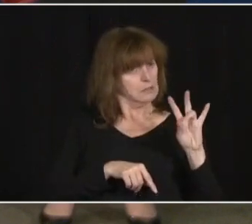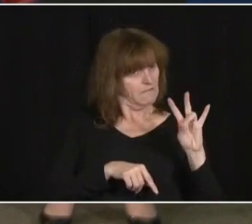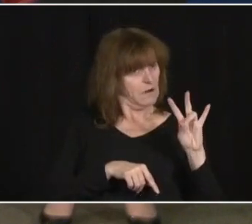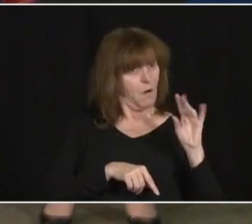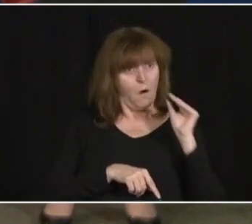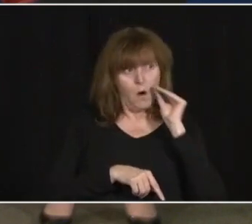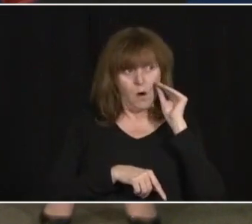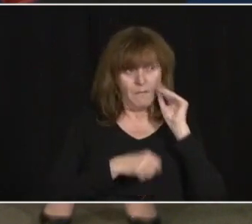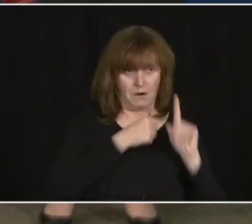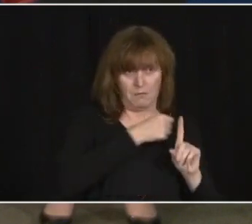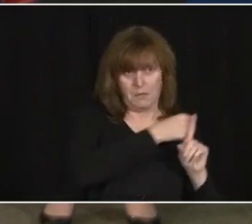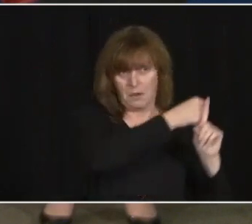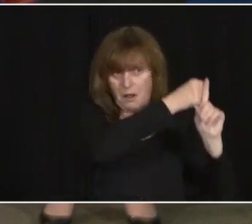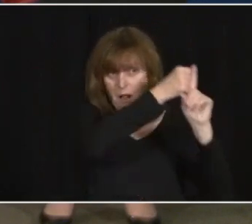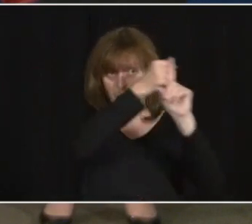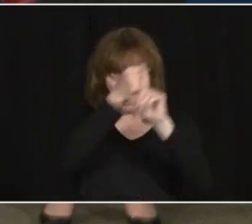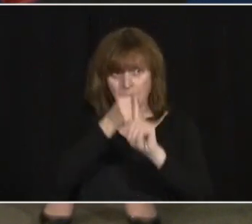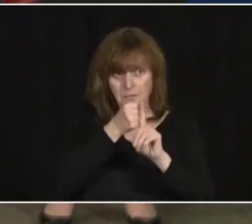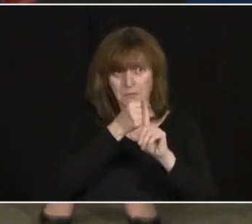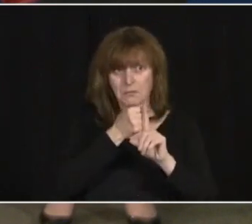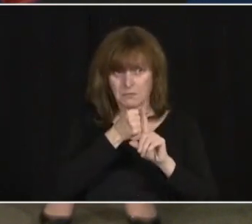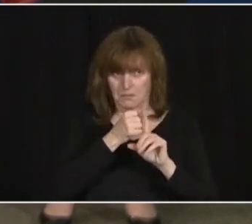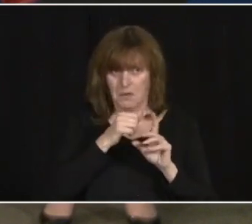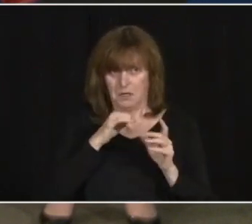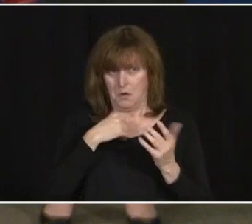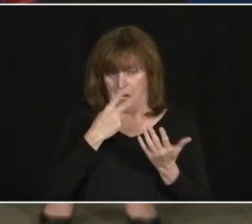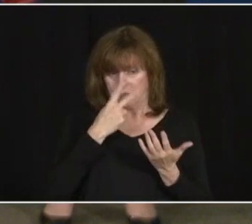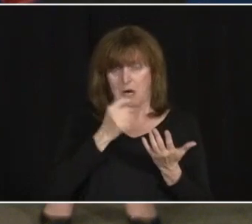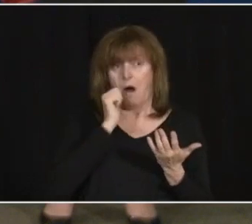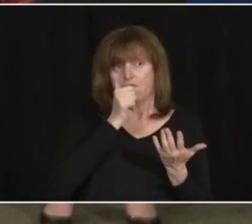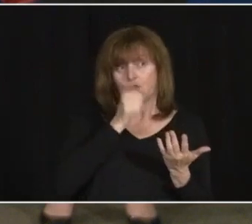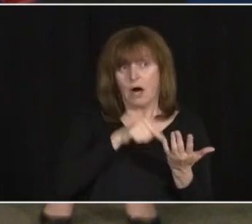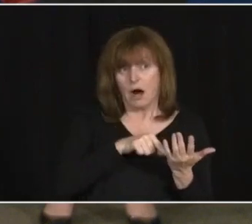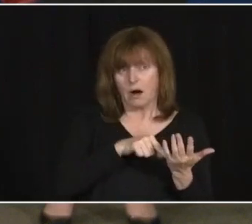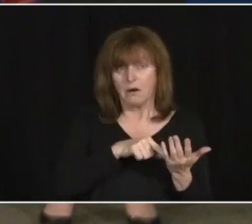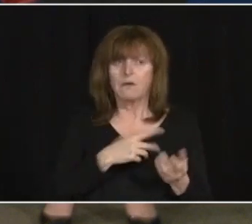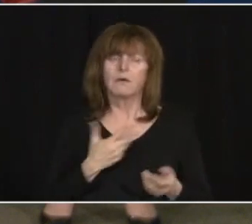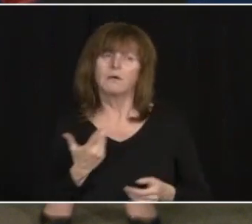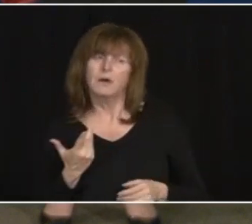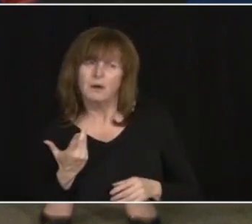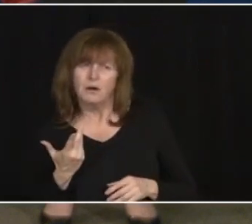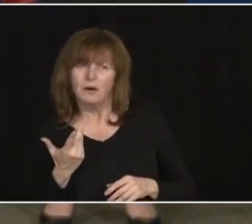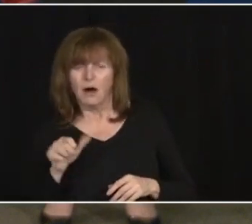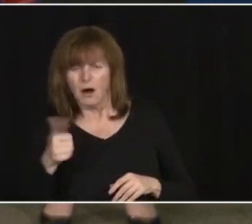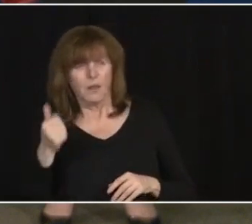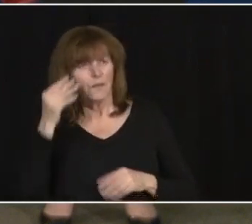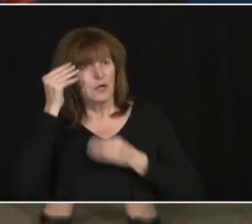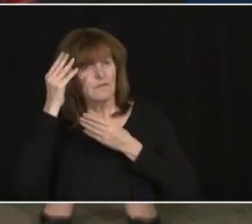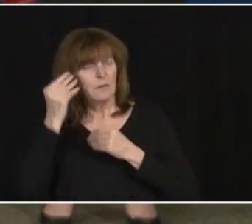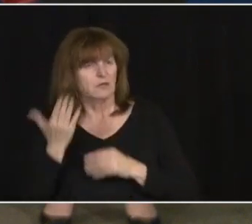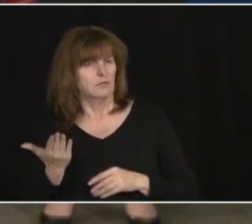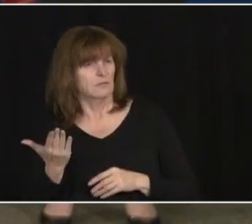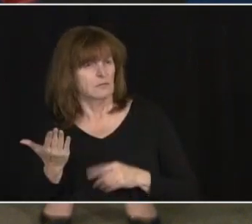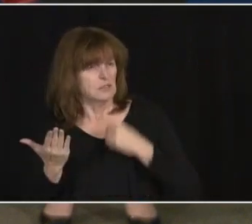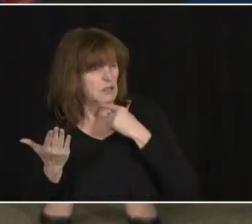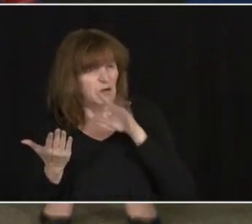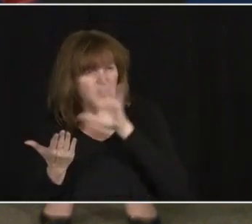Whereas the data released the other day shows there are only 114 homes with an outbreak. Similarly, data as of April 2019 from the province